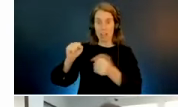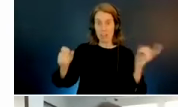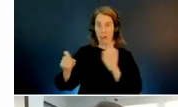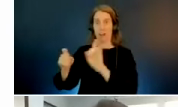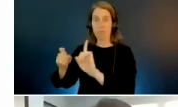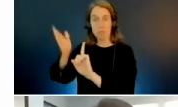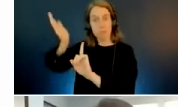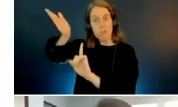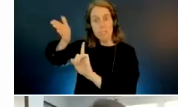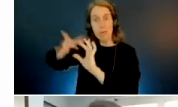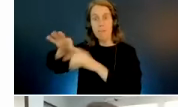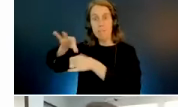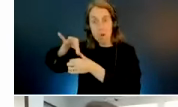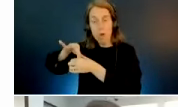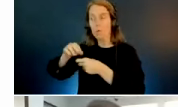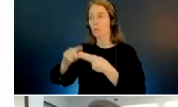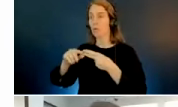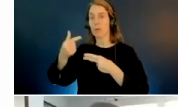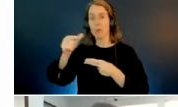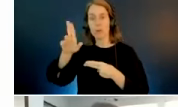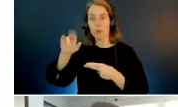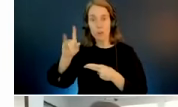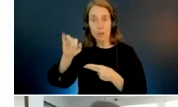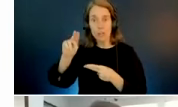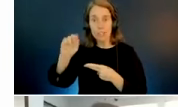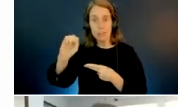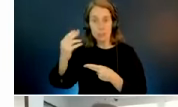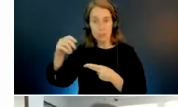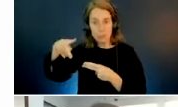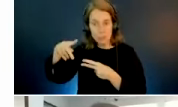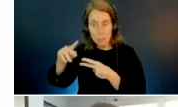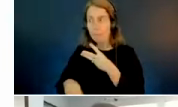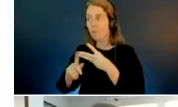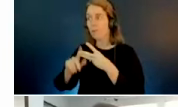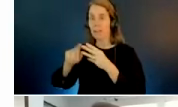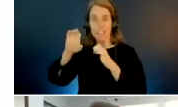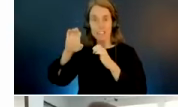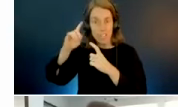education you can reach out to me and we'll see if we can't get somebody out to provide that we do